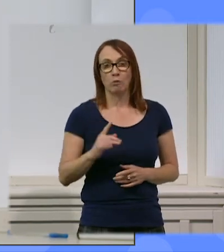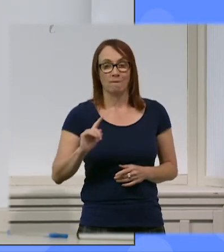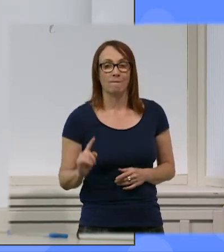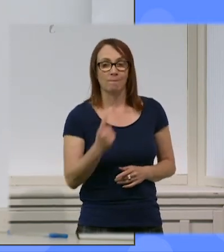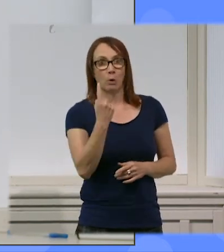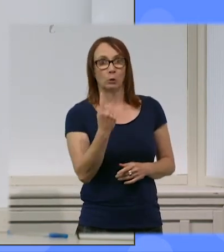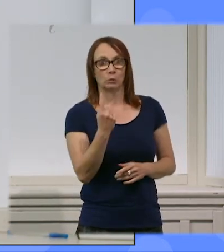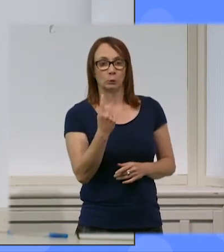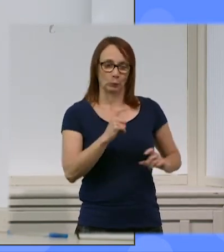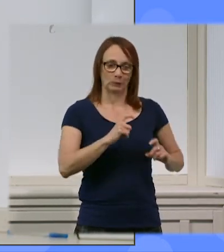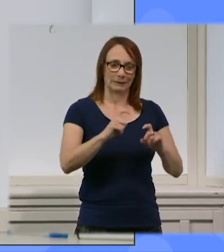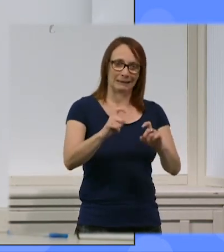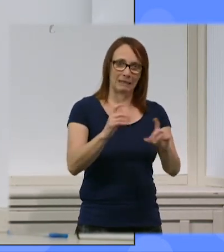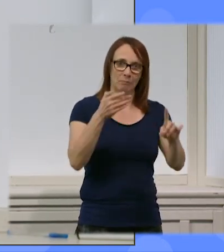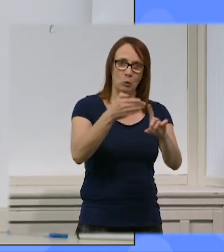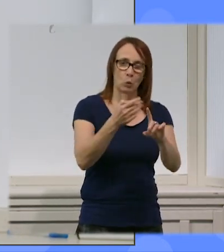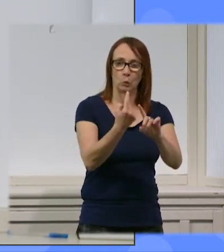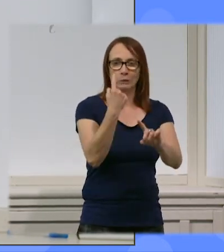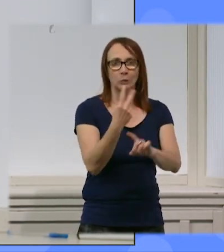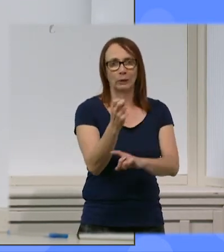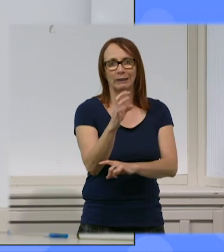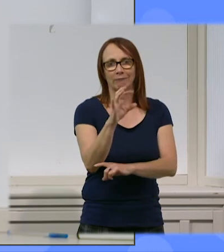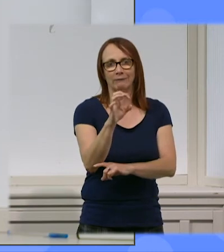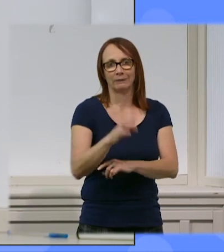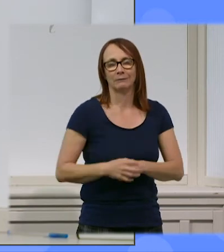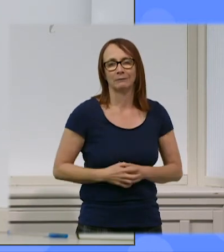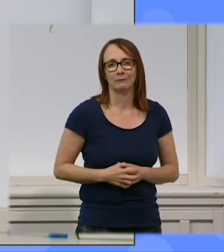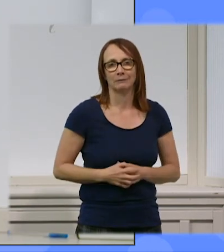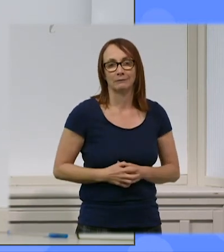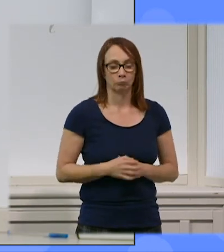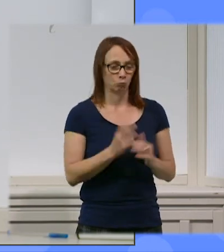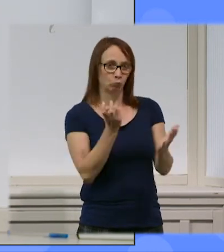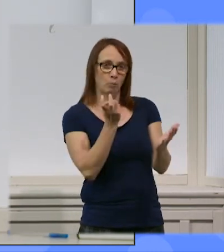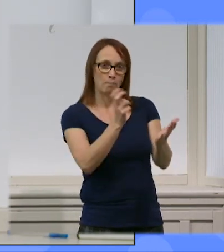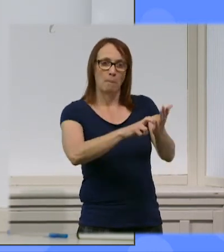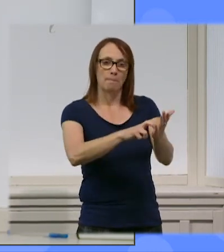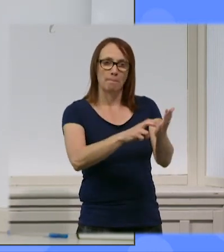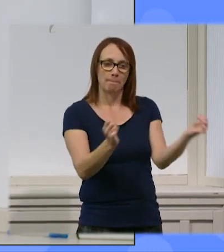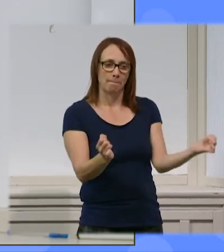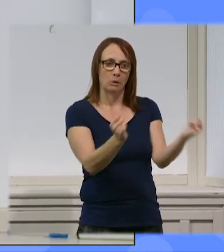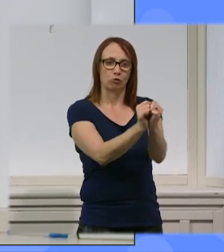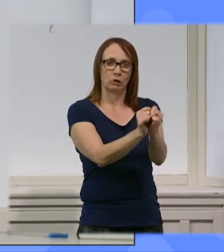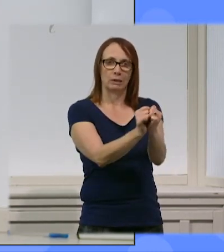sometimes known in 2015 and in signing up to this Scotland the Scottish